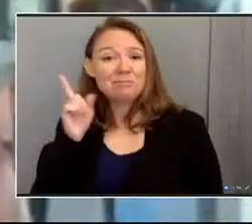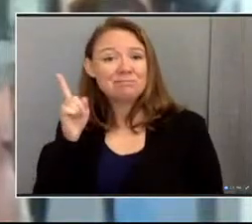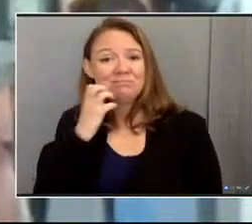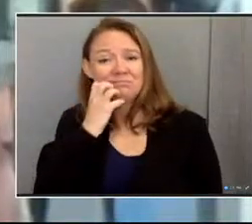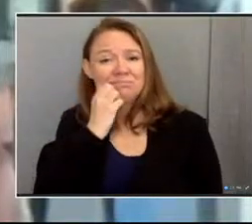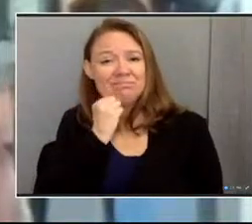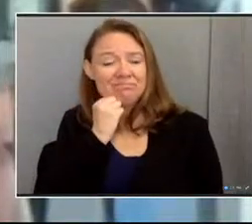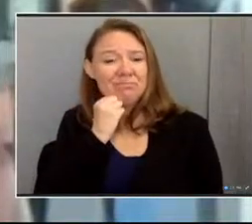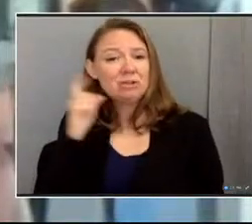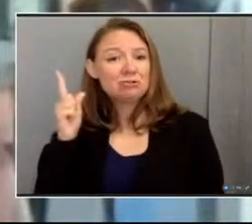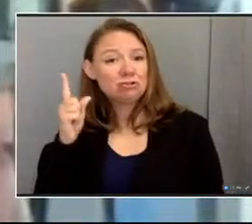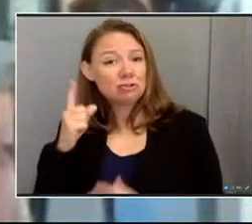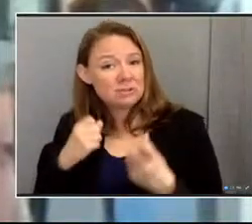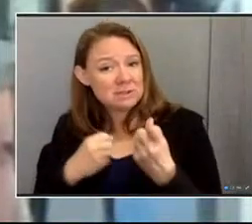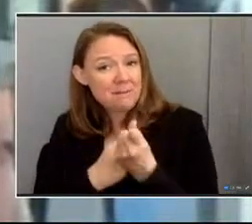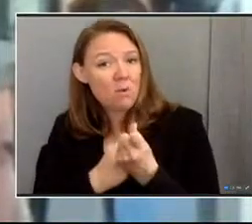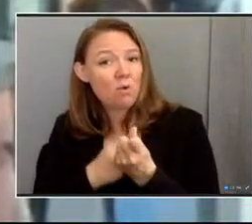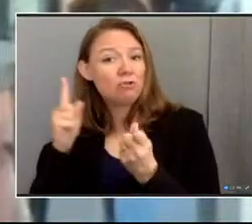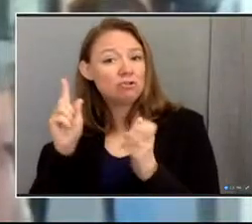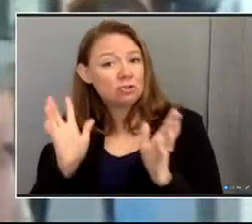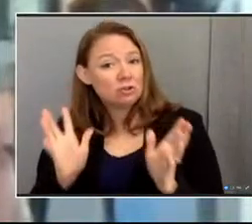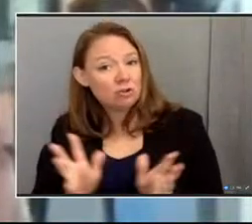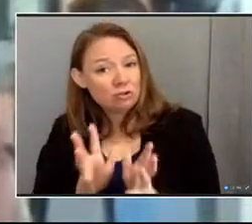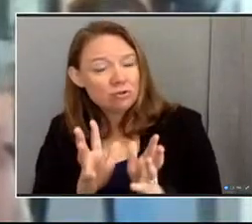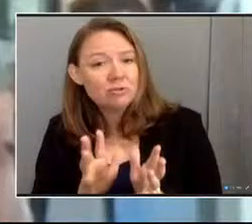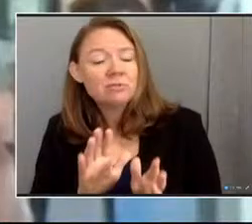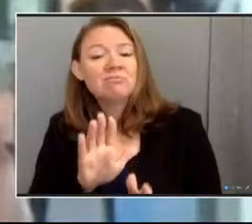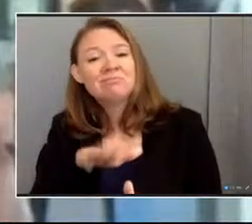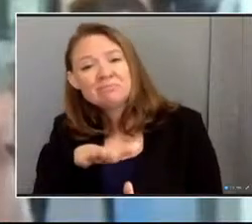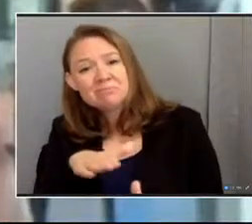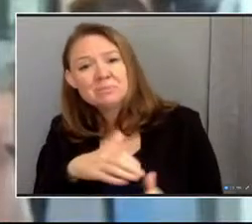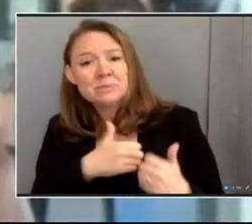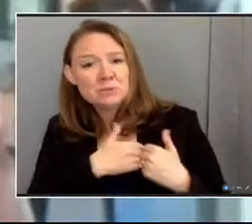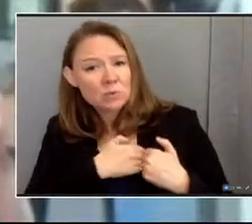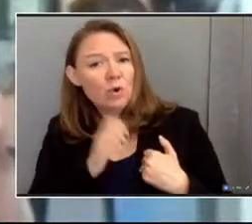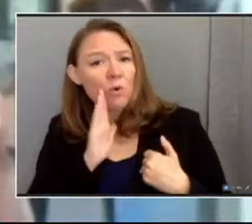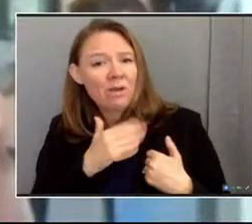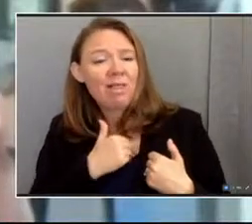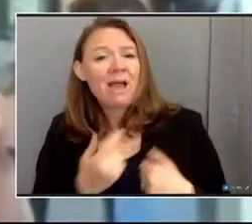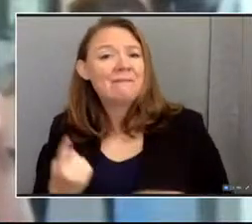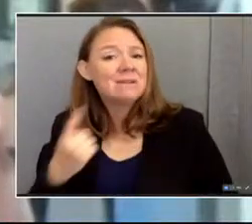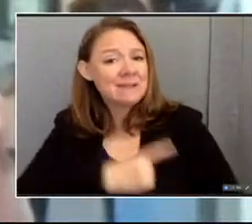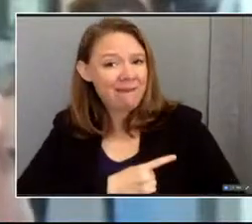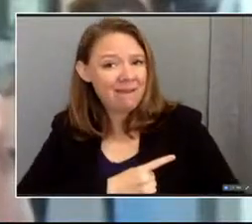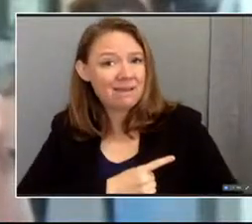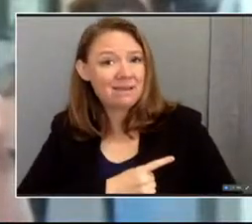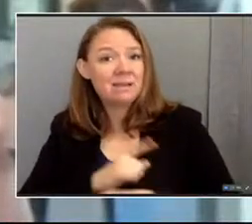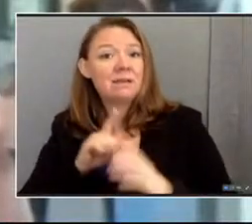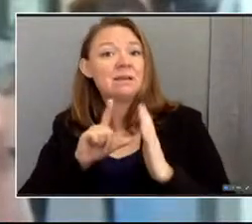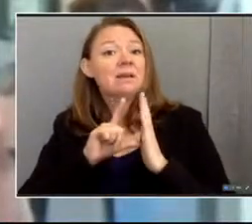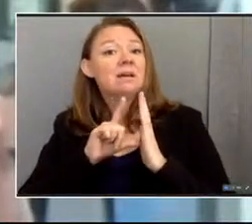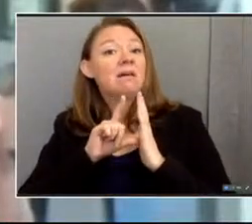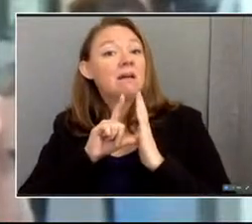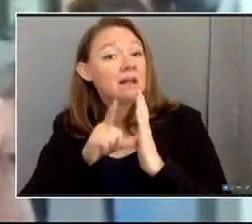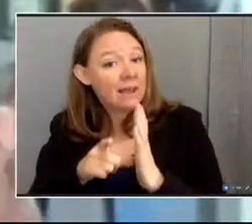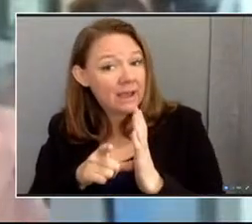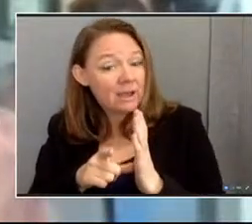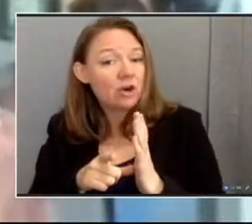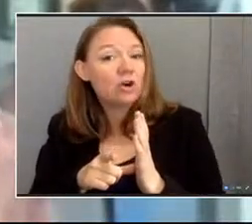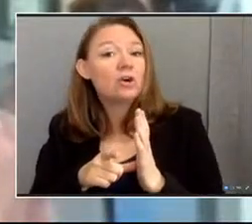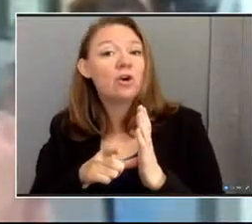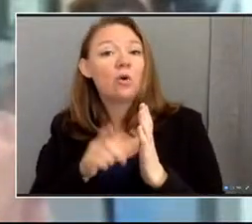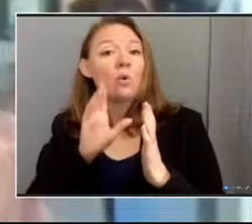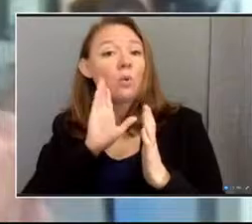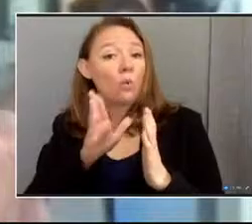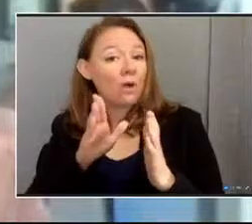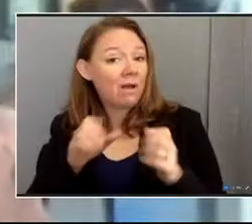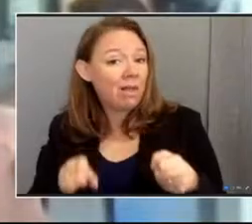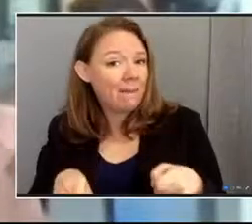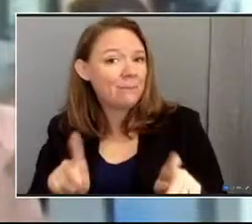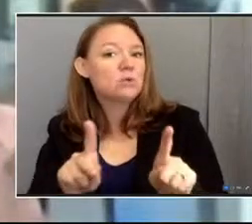there will be a way, there will come a day when an open door will be let. And my mother was not wrong